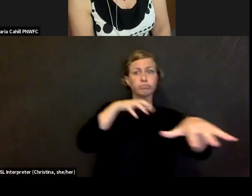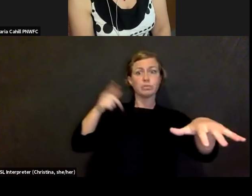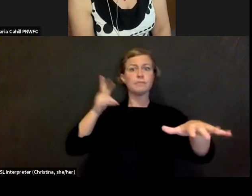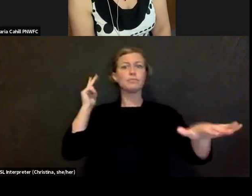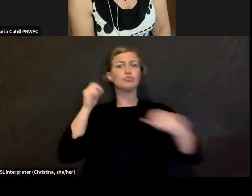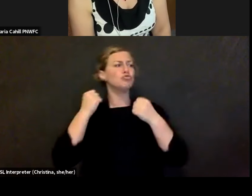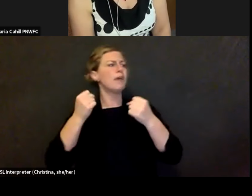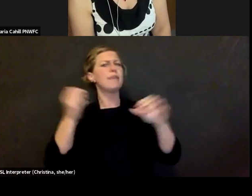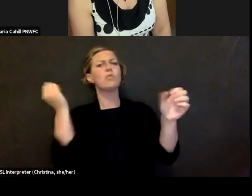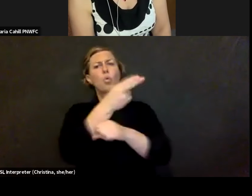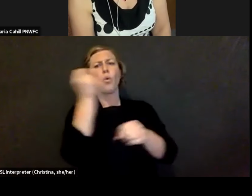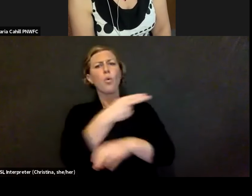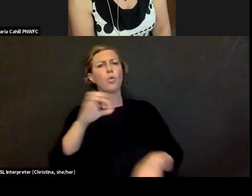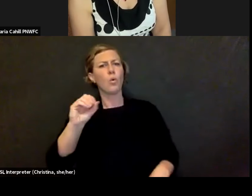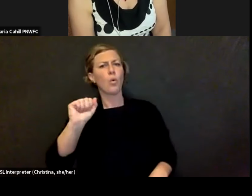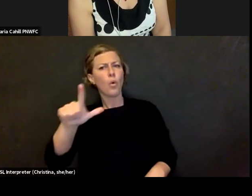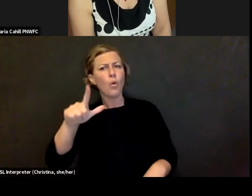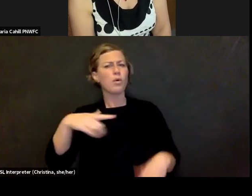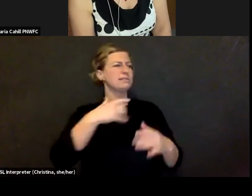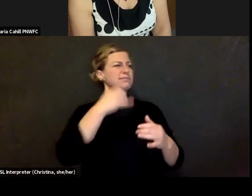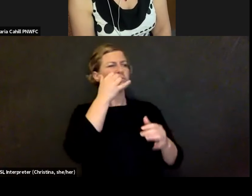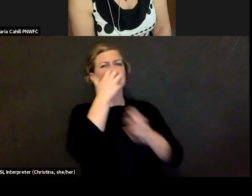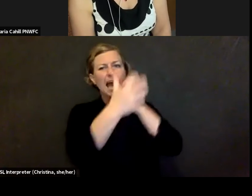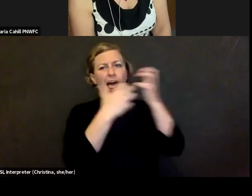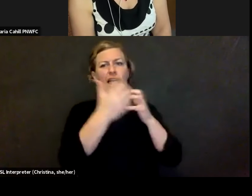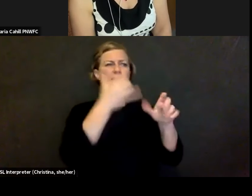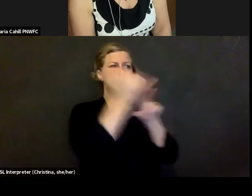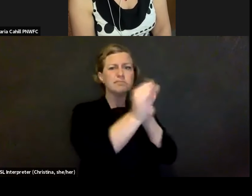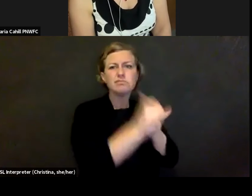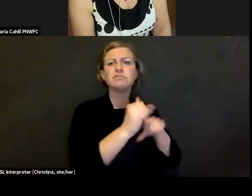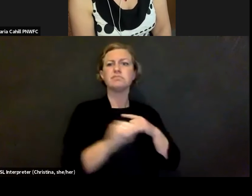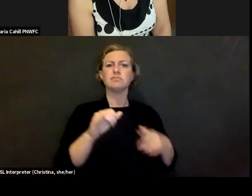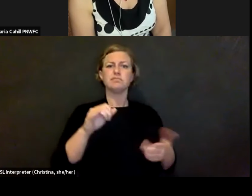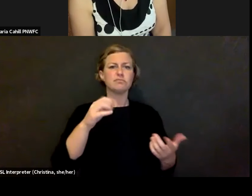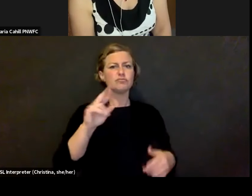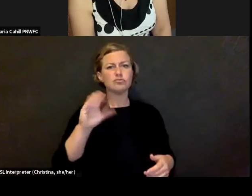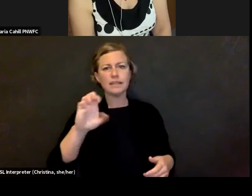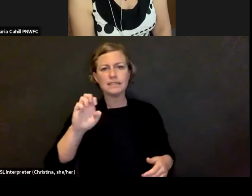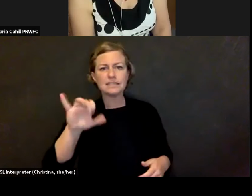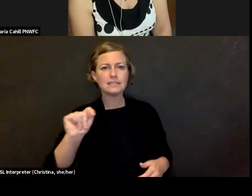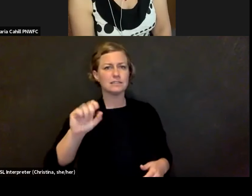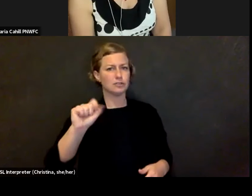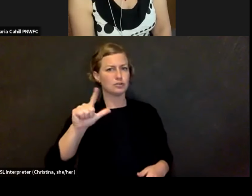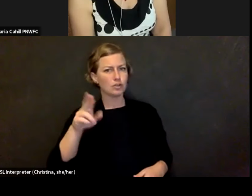protestors, they weren't necessarily standing across the street yelling at us. They kept driving by us, yelling